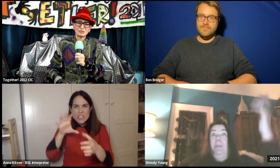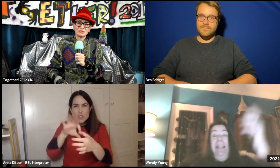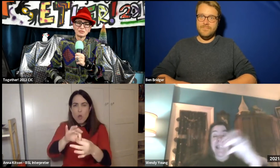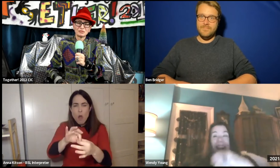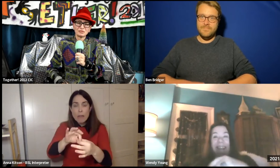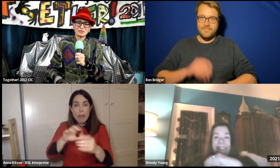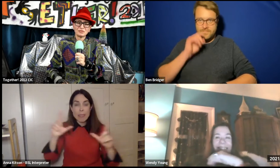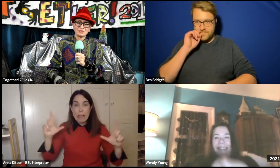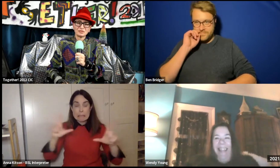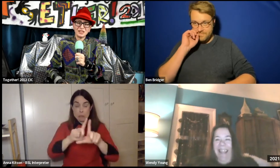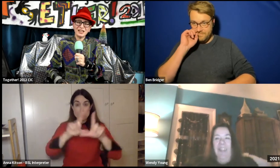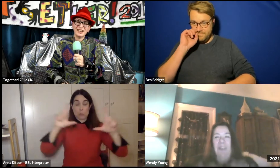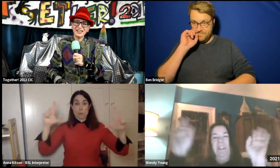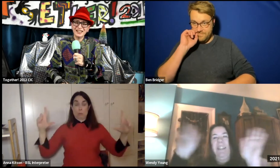in and zoomed out again, lovely to see